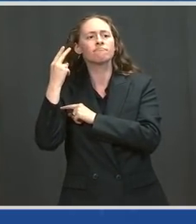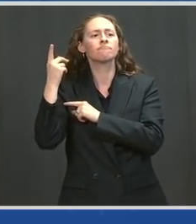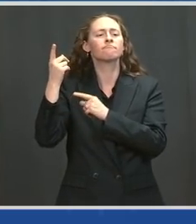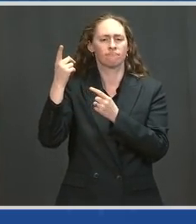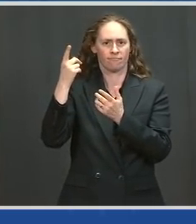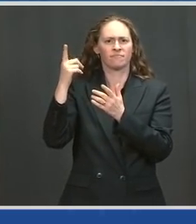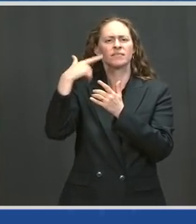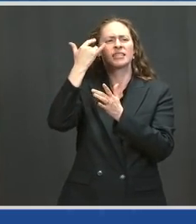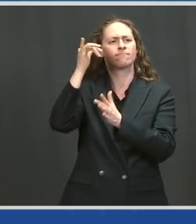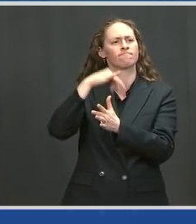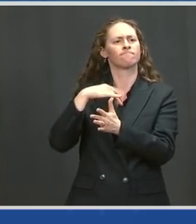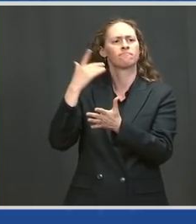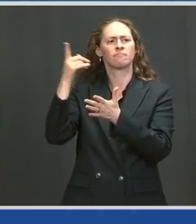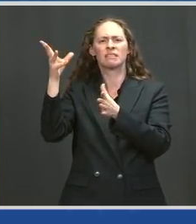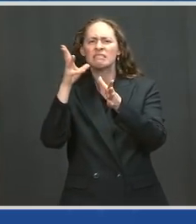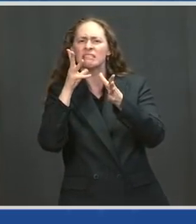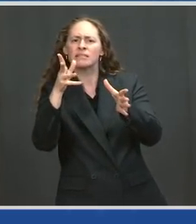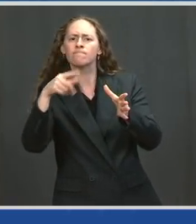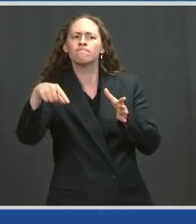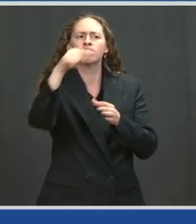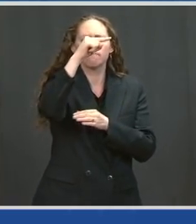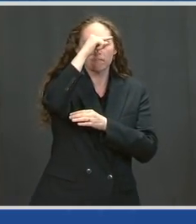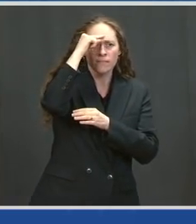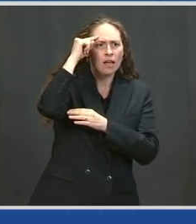It was about making sure that all those Polish,